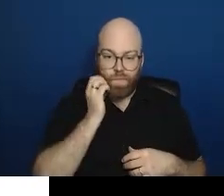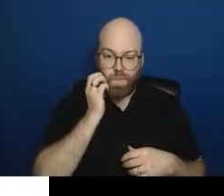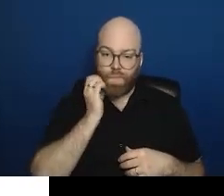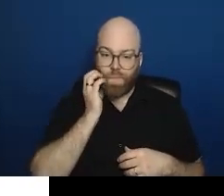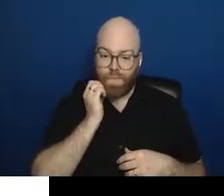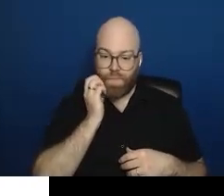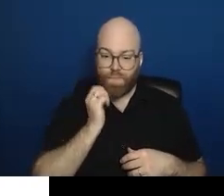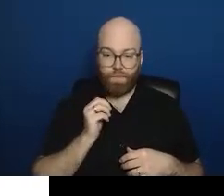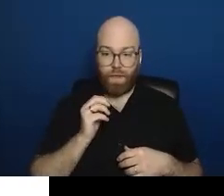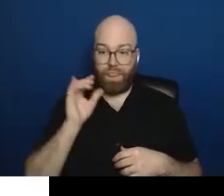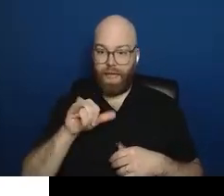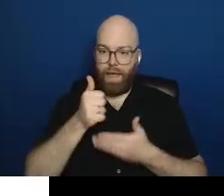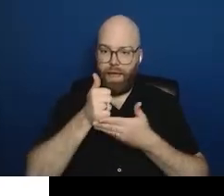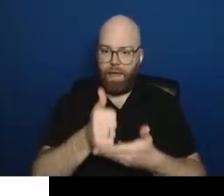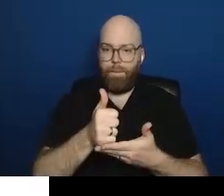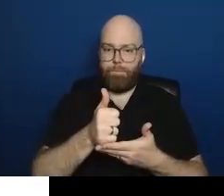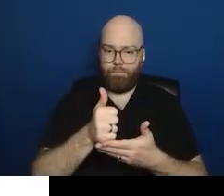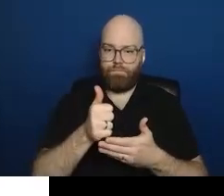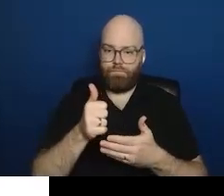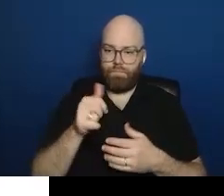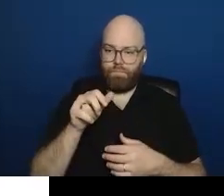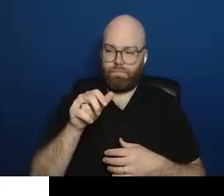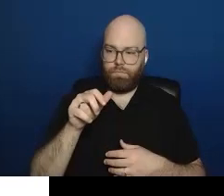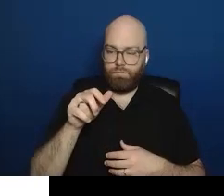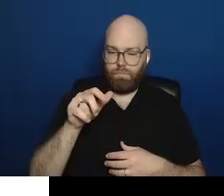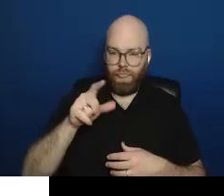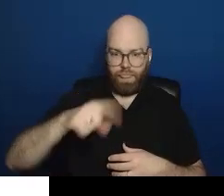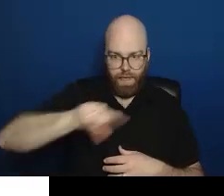and are safe places for them to come and continue their education.